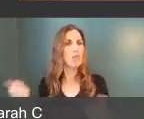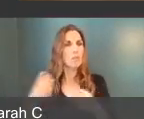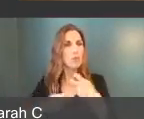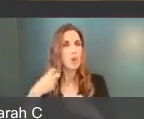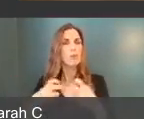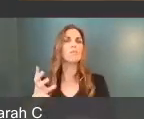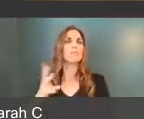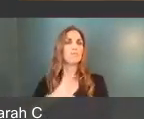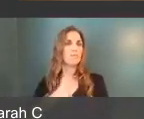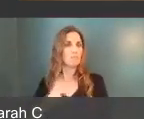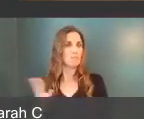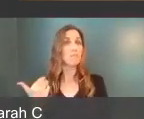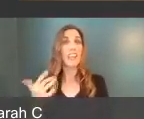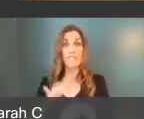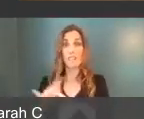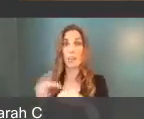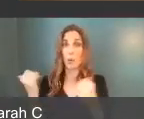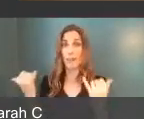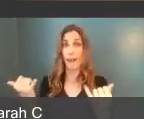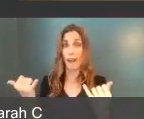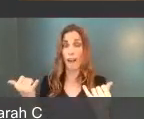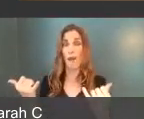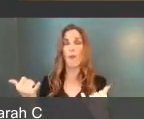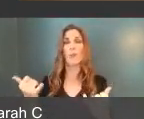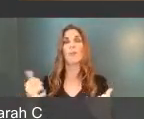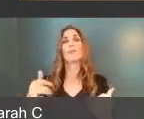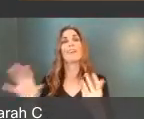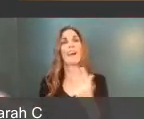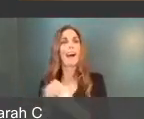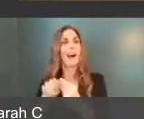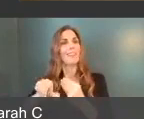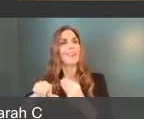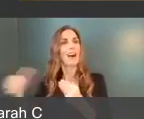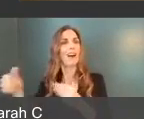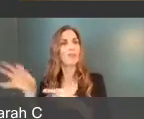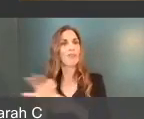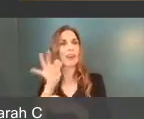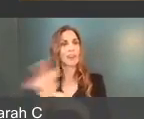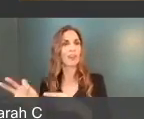available right now and then we'll be adding this other functionality within the next 24 hours or so.